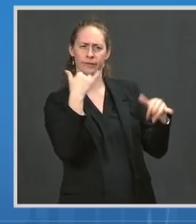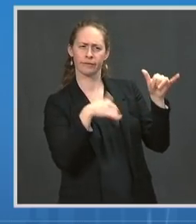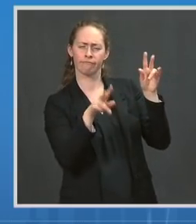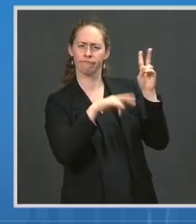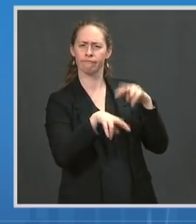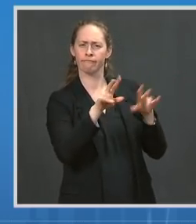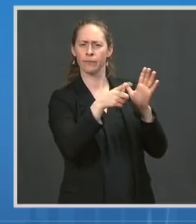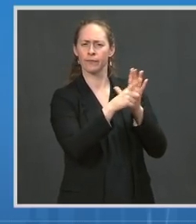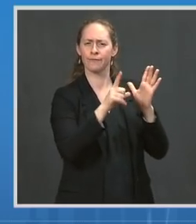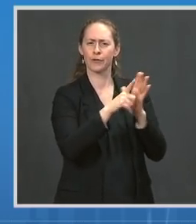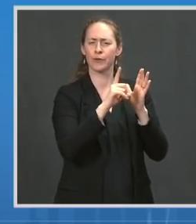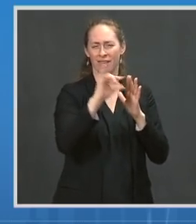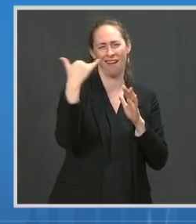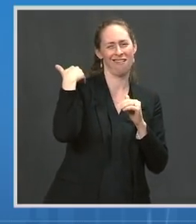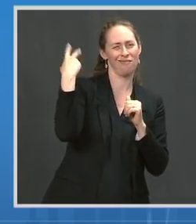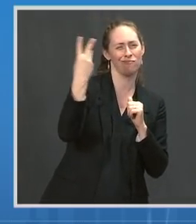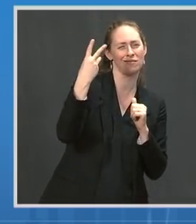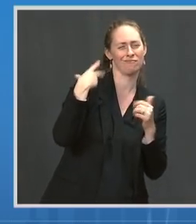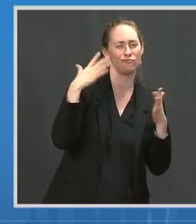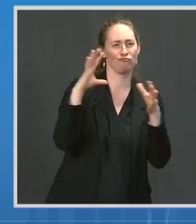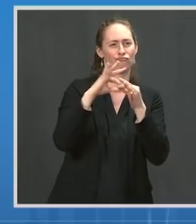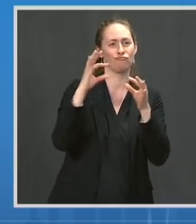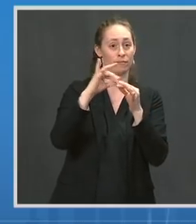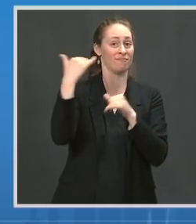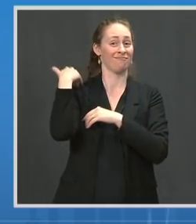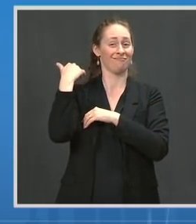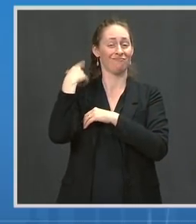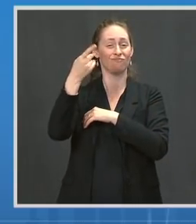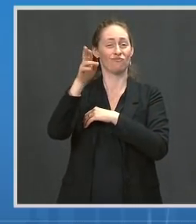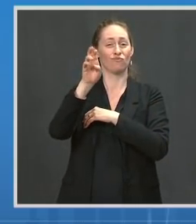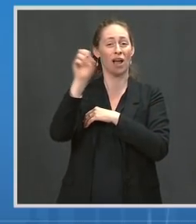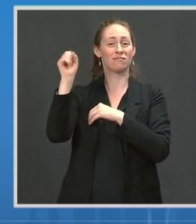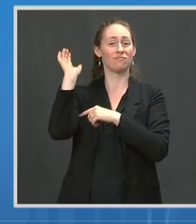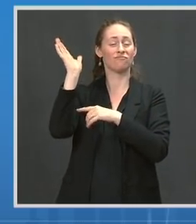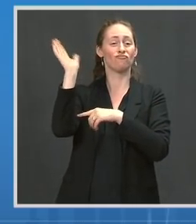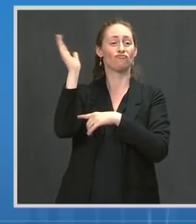After the press briefing on Wednesday, the Advisory Committee on Immunization Practices --